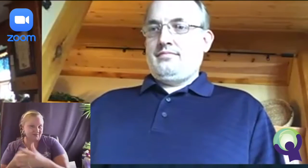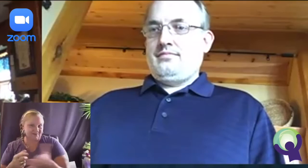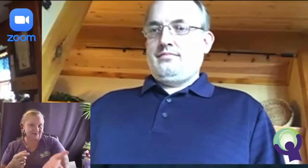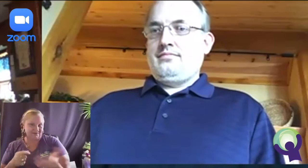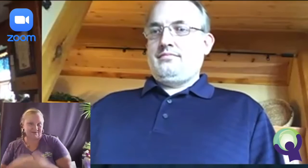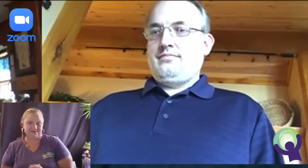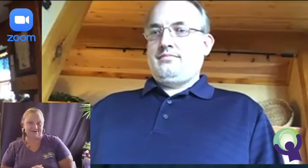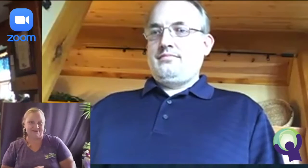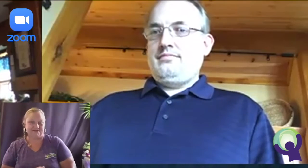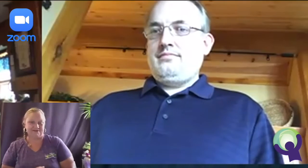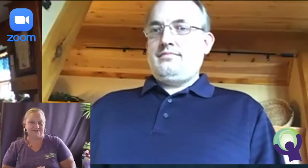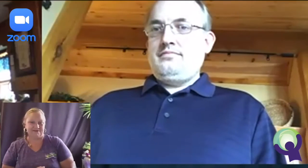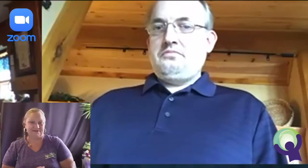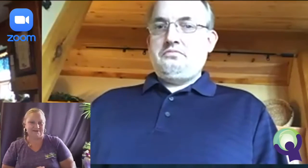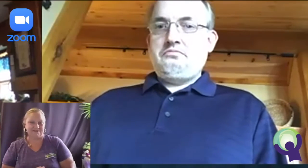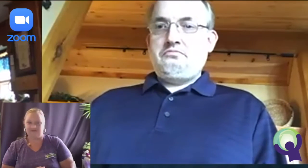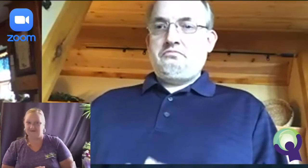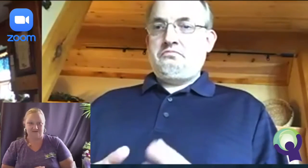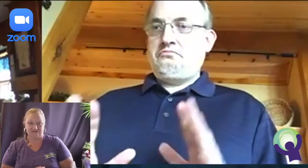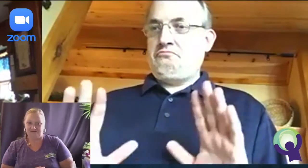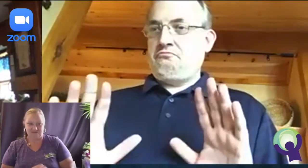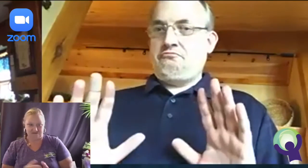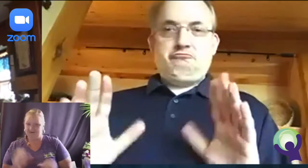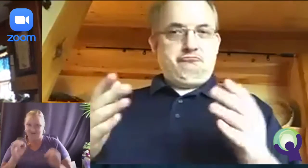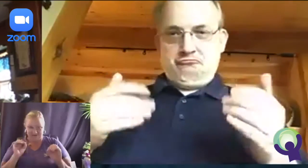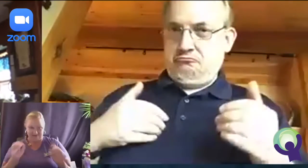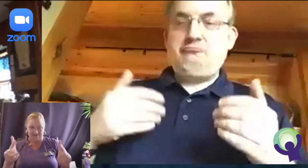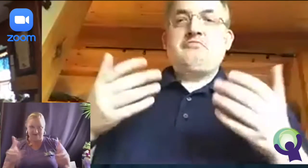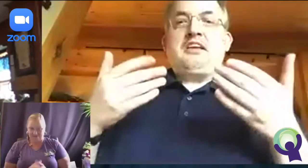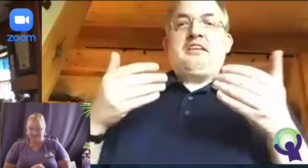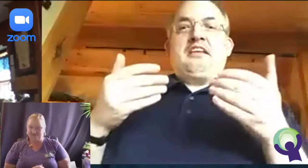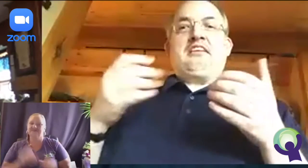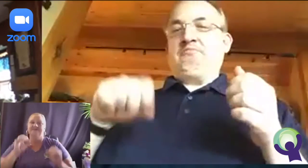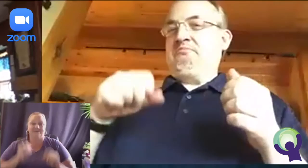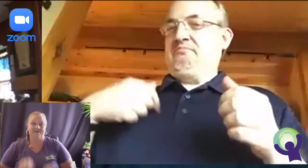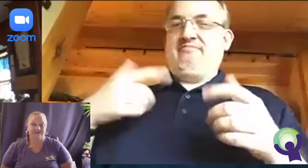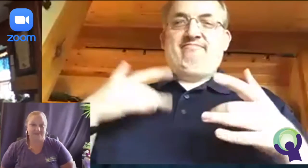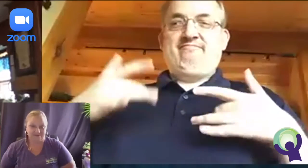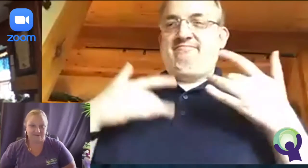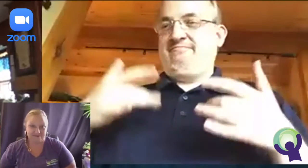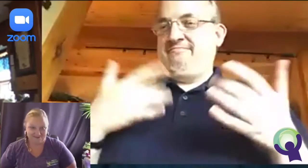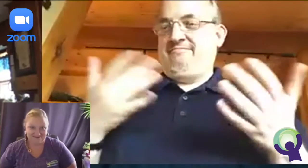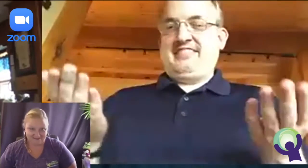So would you like to say anything before we get started? No? Okay I can get started.